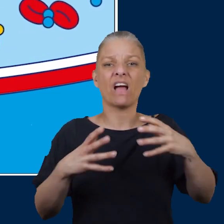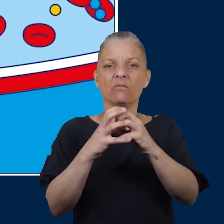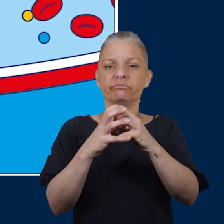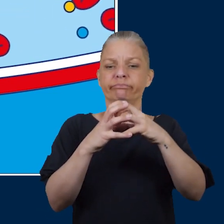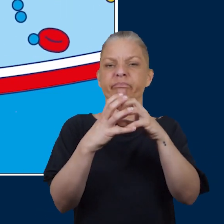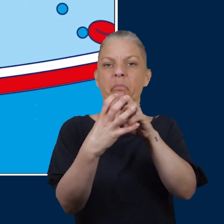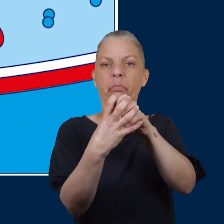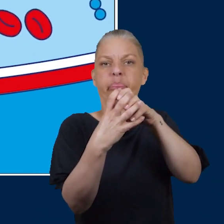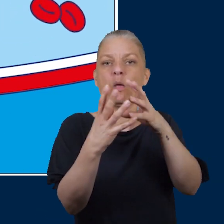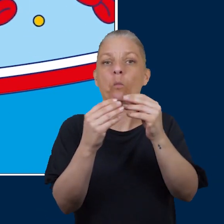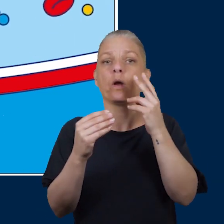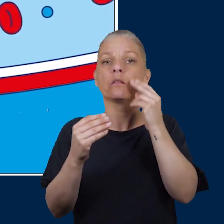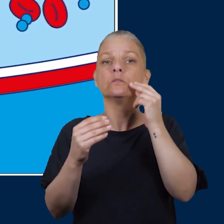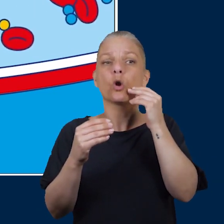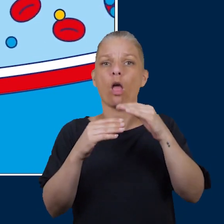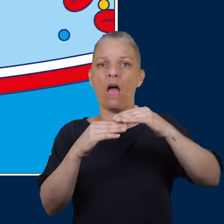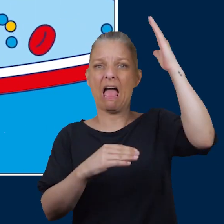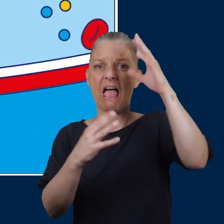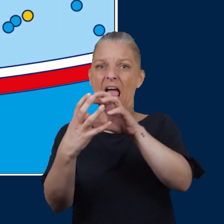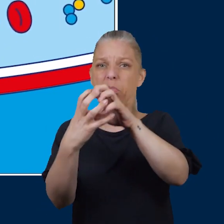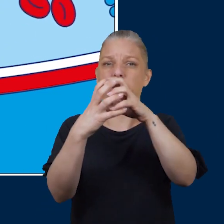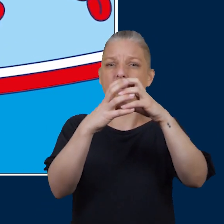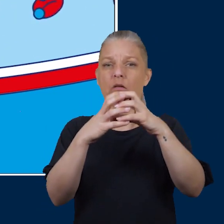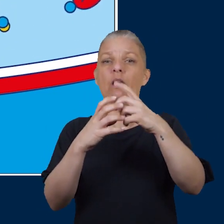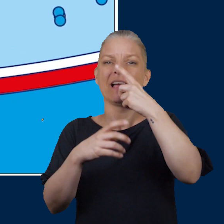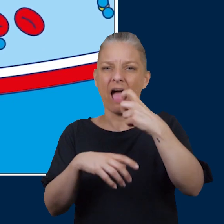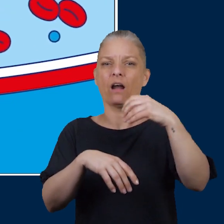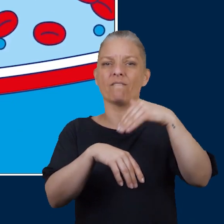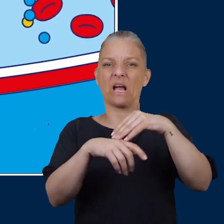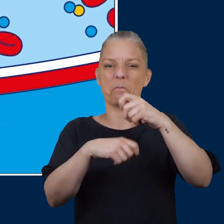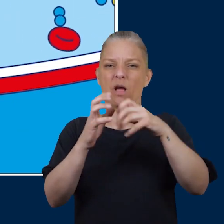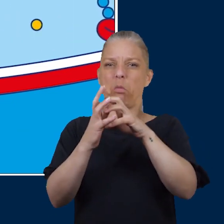sticky lining caused by high blood sugars it can start to build up and form a clump.